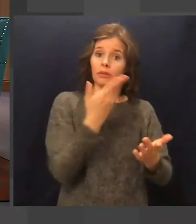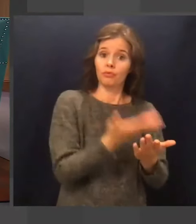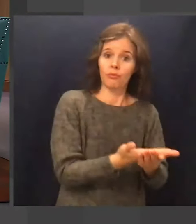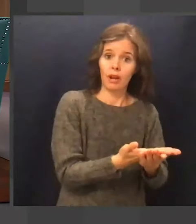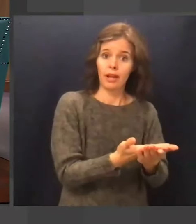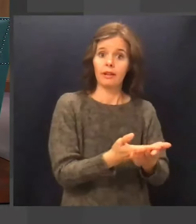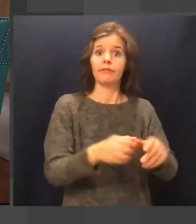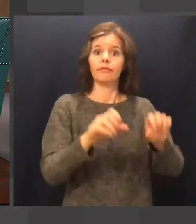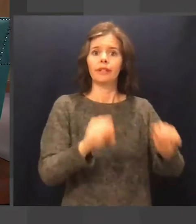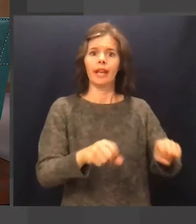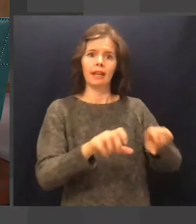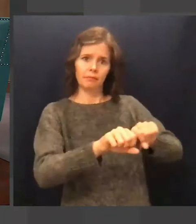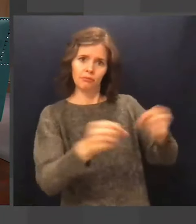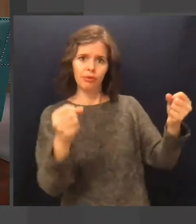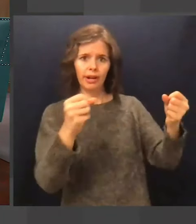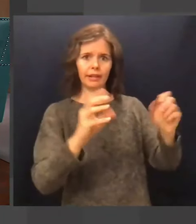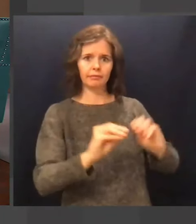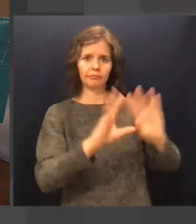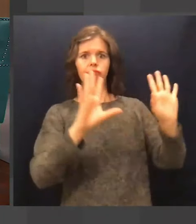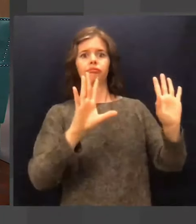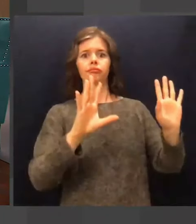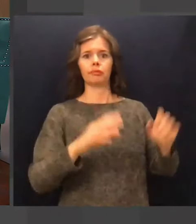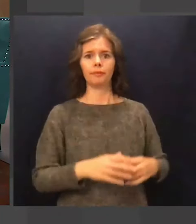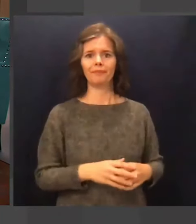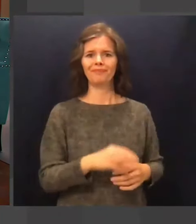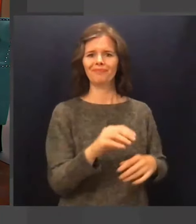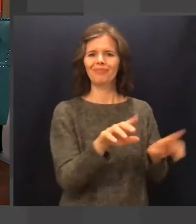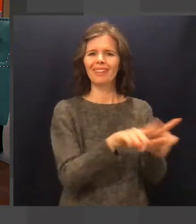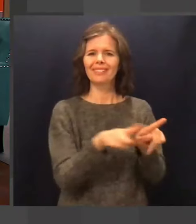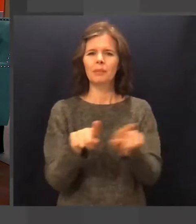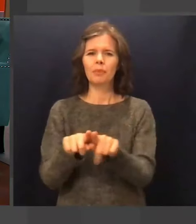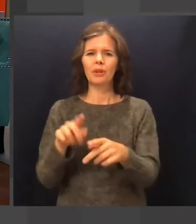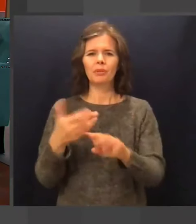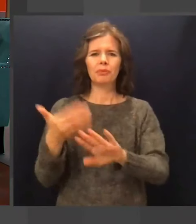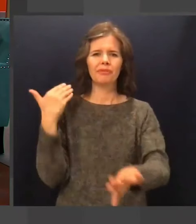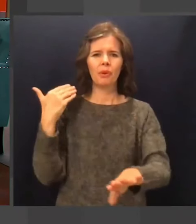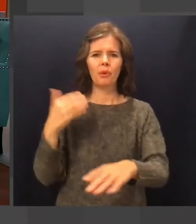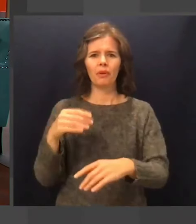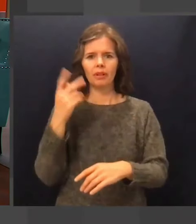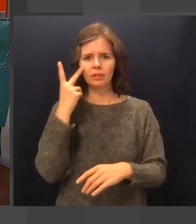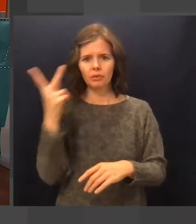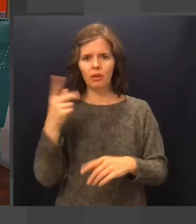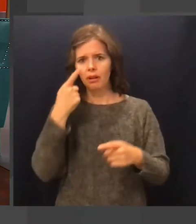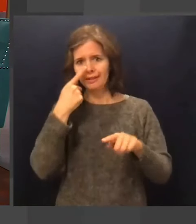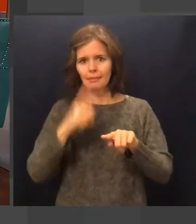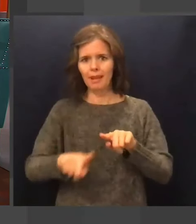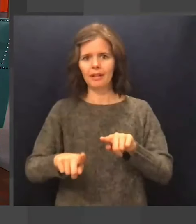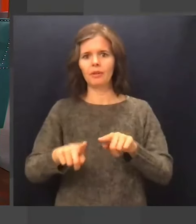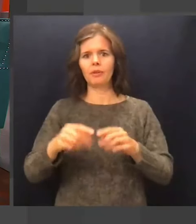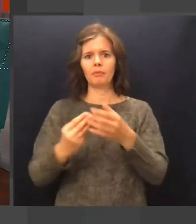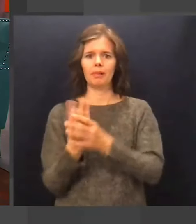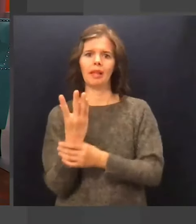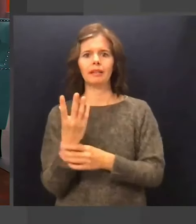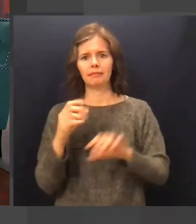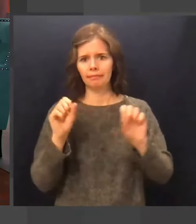BLOCKS OR SOMETHING LIKE THAT. AND WHEN YOU LAND ON IT WE THEN BREAK THE BLOCK SIMILAR TO THE TOMATO PLANT AND OTHER THINGS THAT WE SAW EARLIER. IT SEEMED LIKE IT TOOK YOU